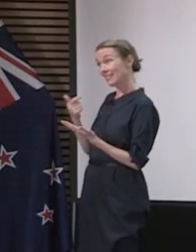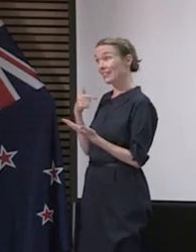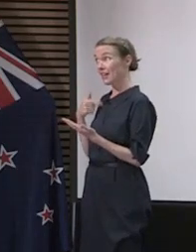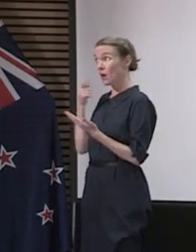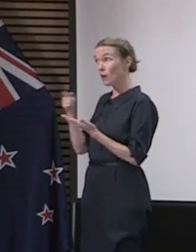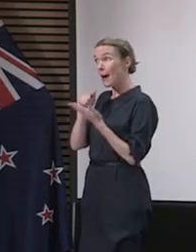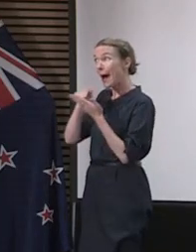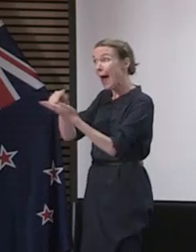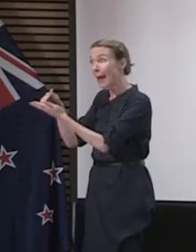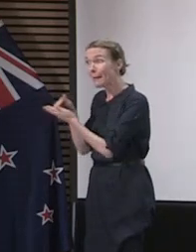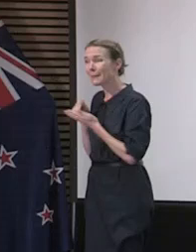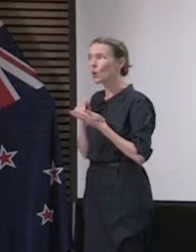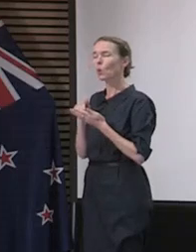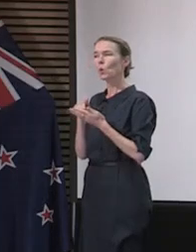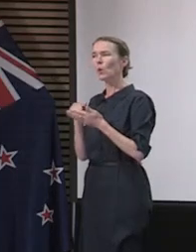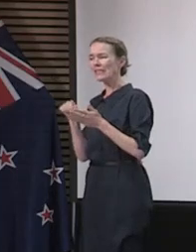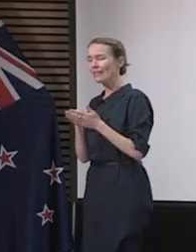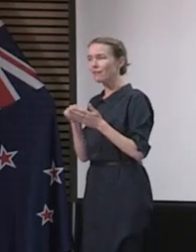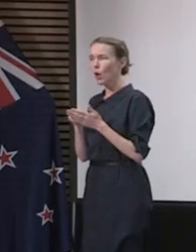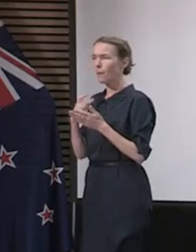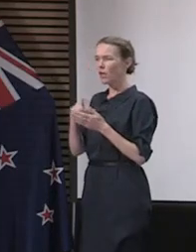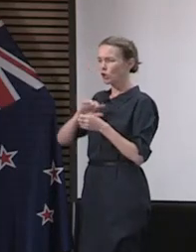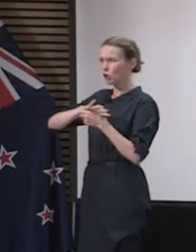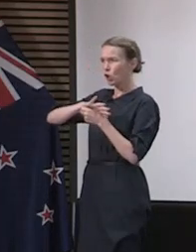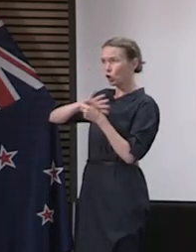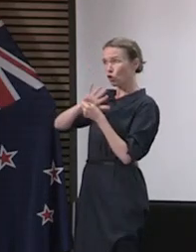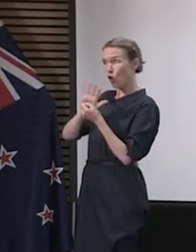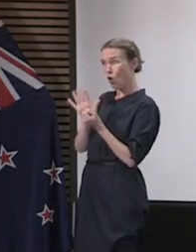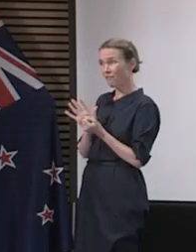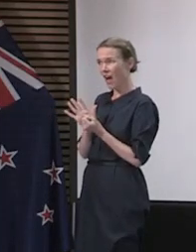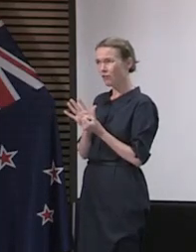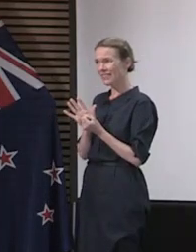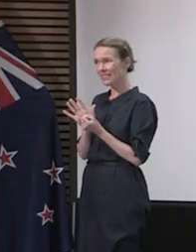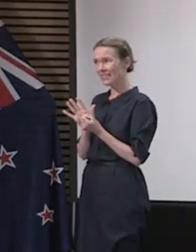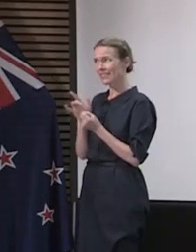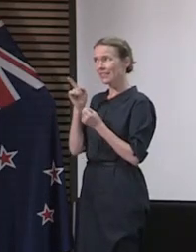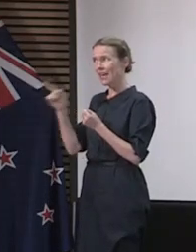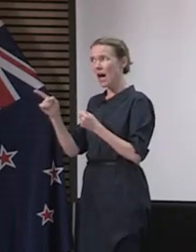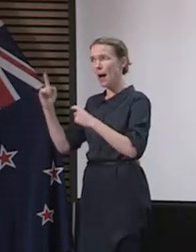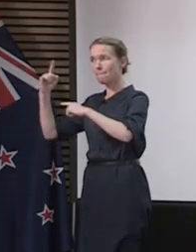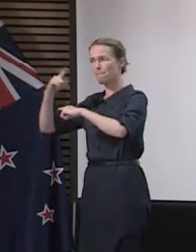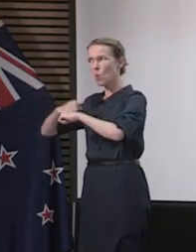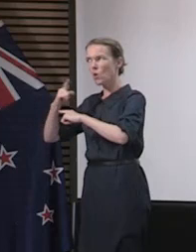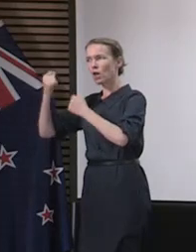engaged with haven't been as east to continue to roll out. That's required entry into our